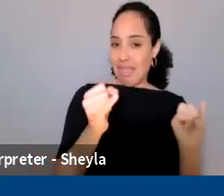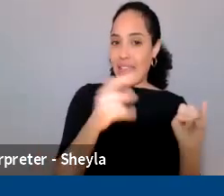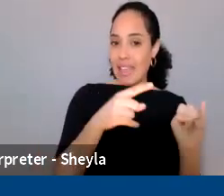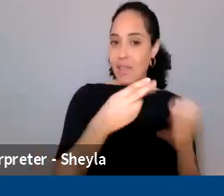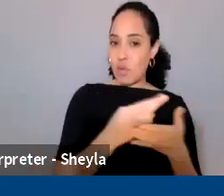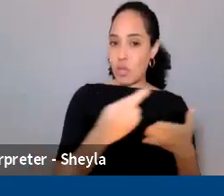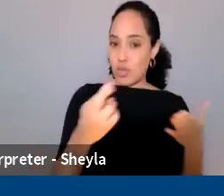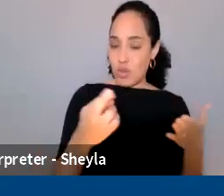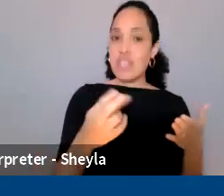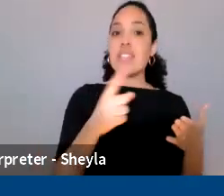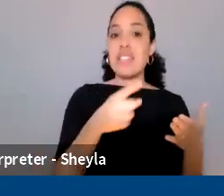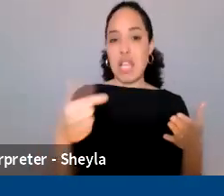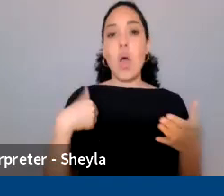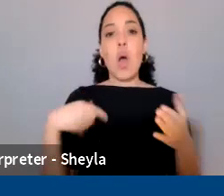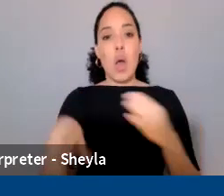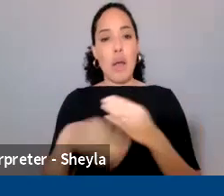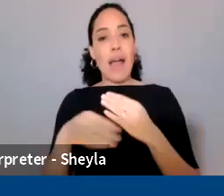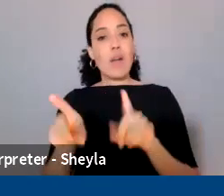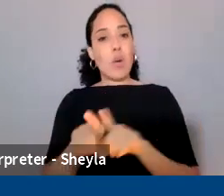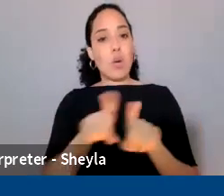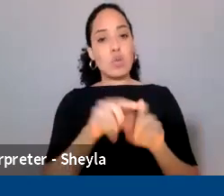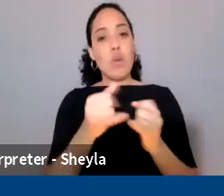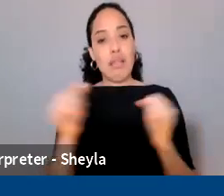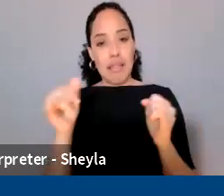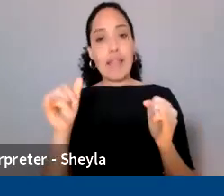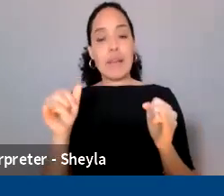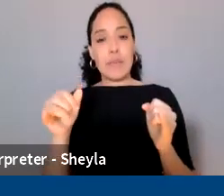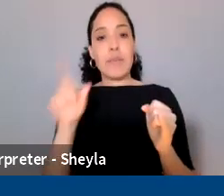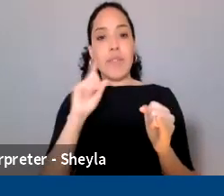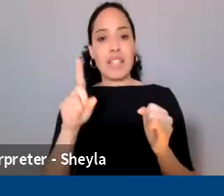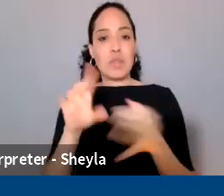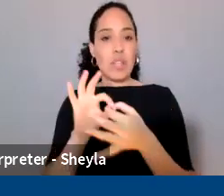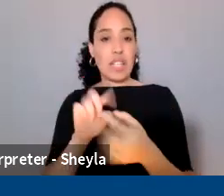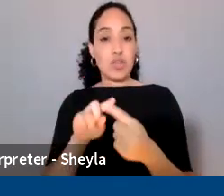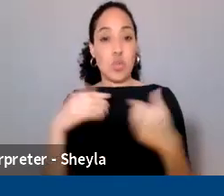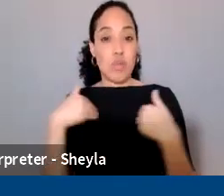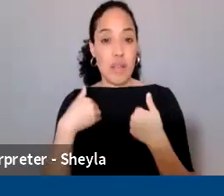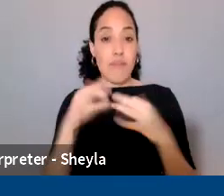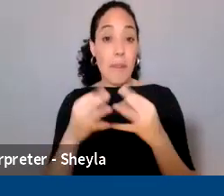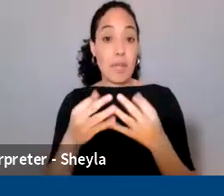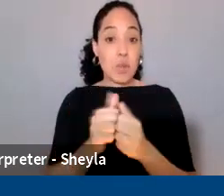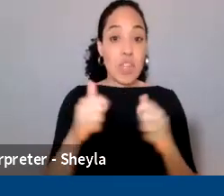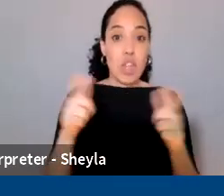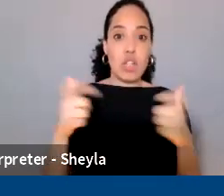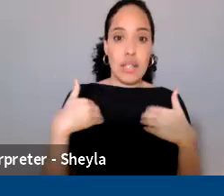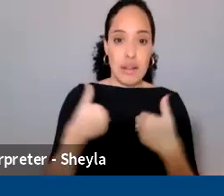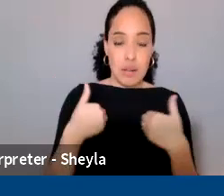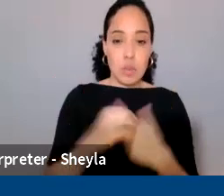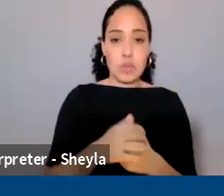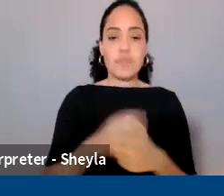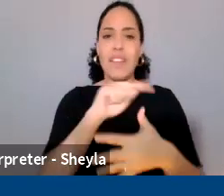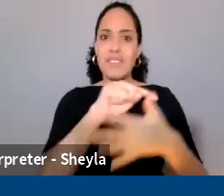Association for details what I'd like to emphasize is five basic um issues the first is handling